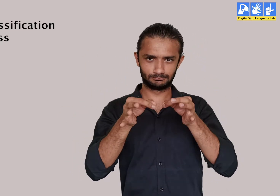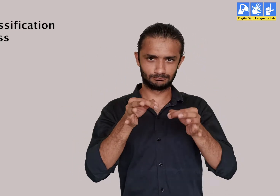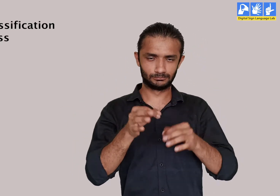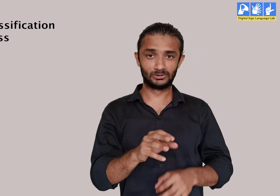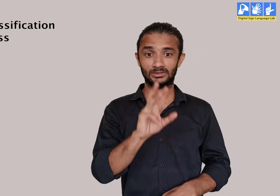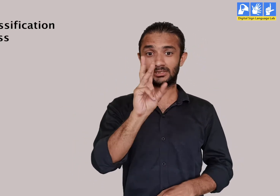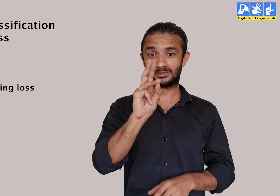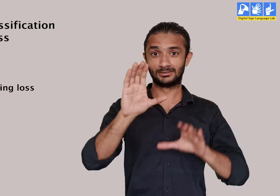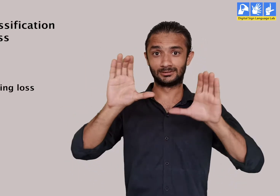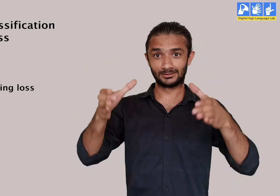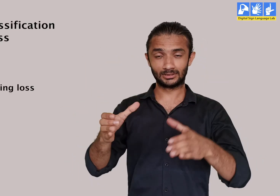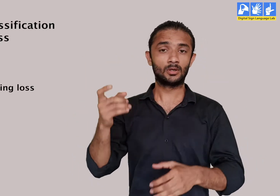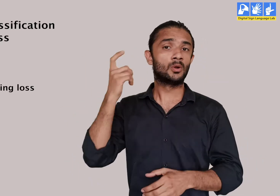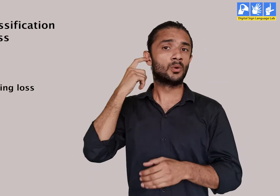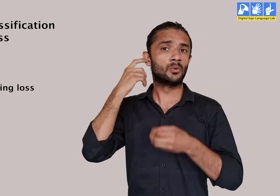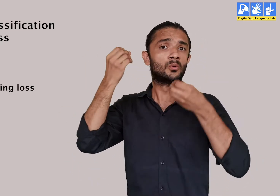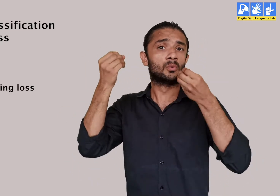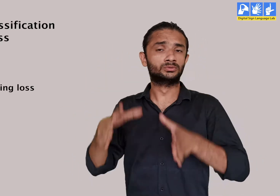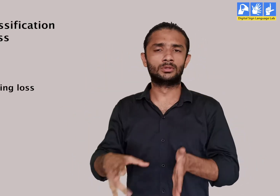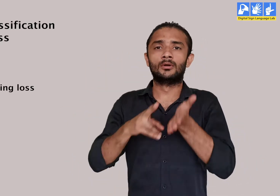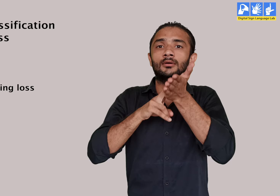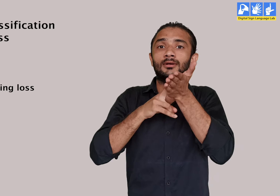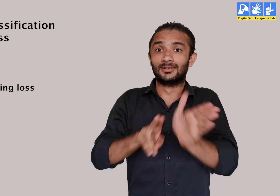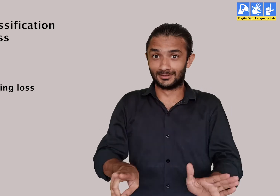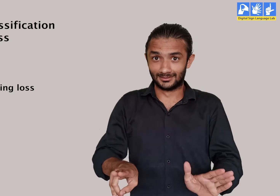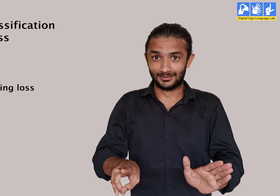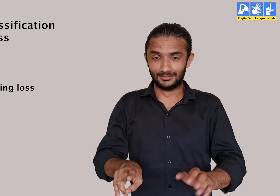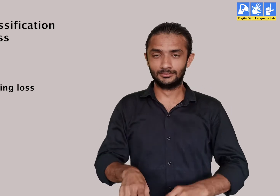Third, Nature of hearing loss